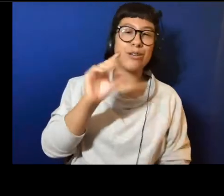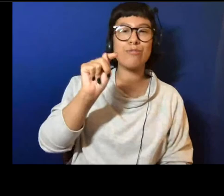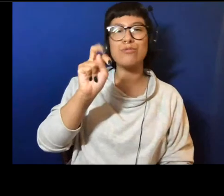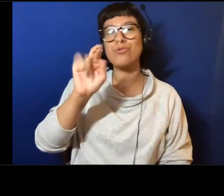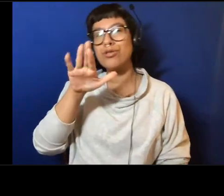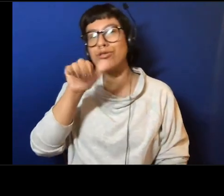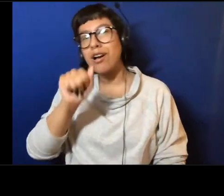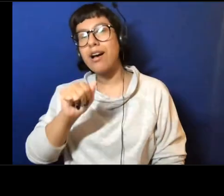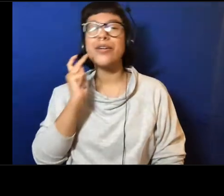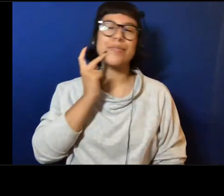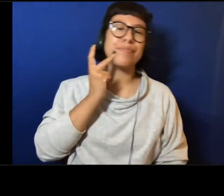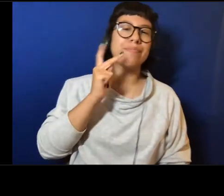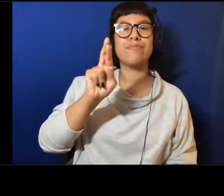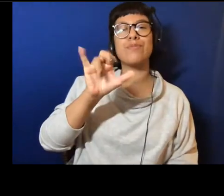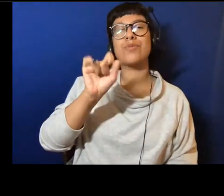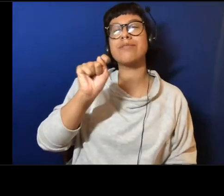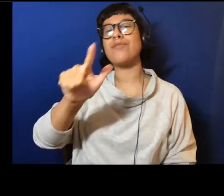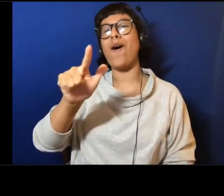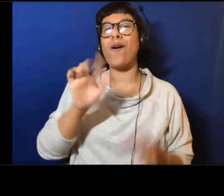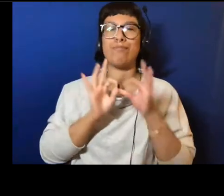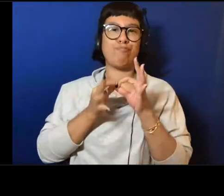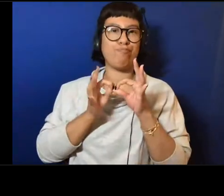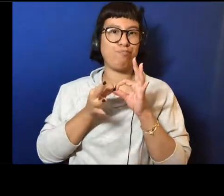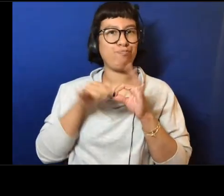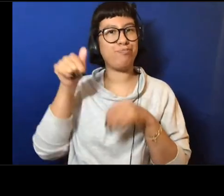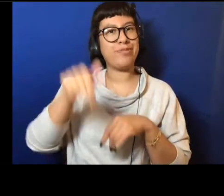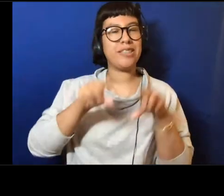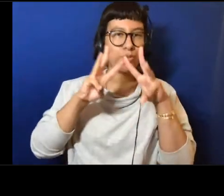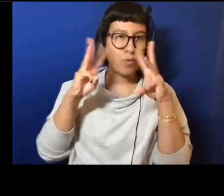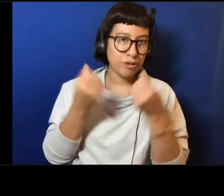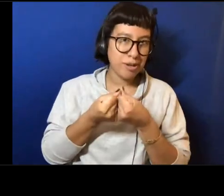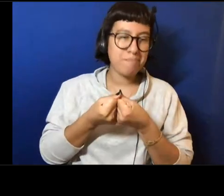for doing a wonderful job of interpreting for us.